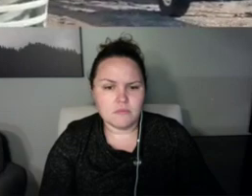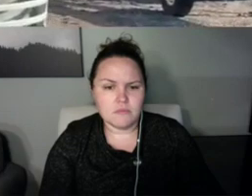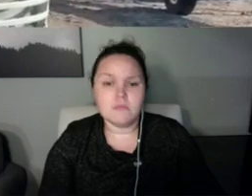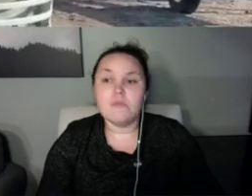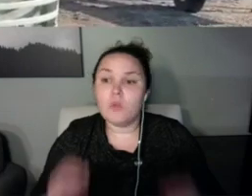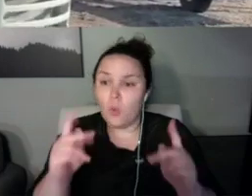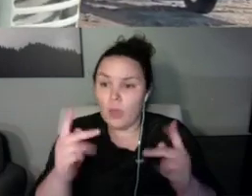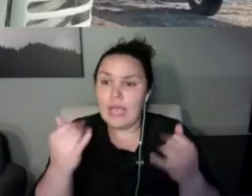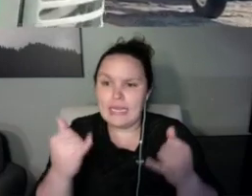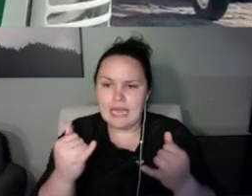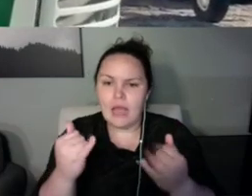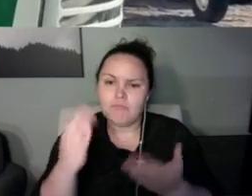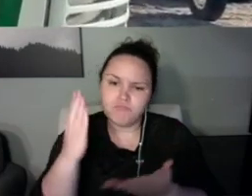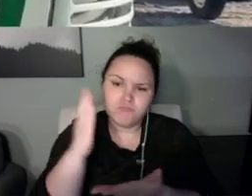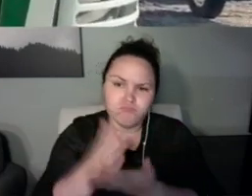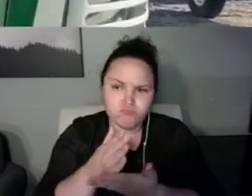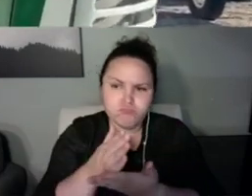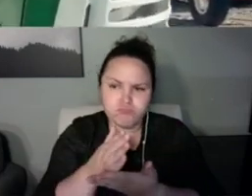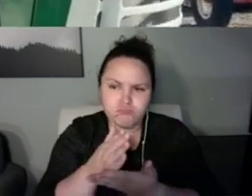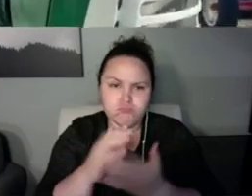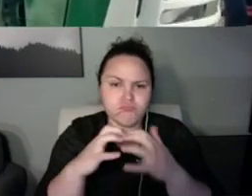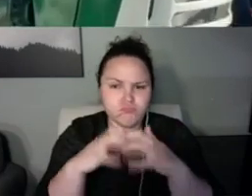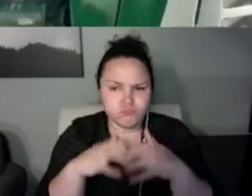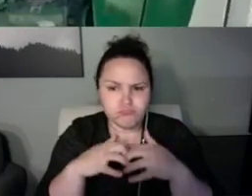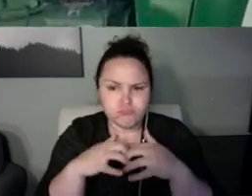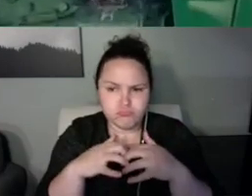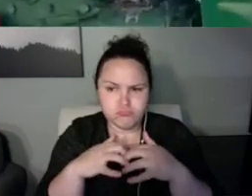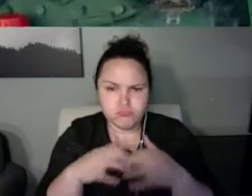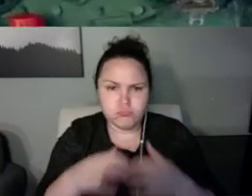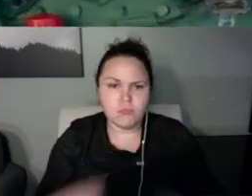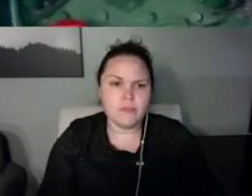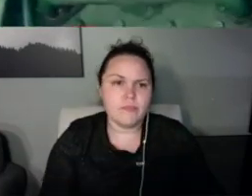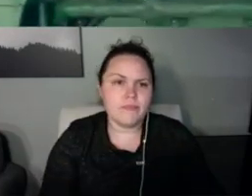Tyler's mom: Okay you can shut it down.